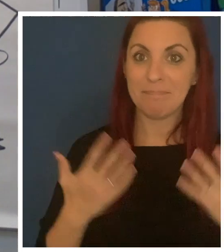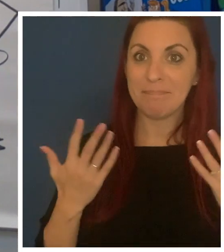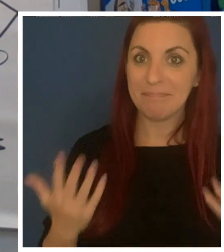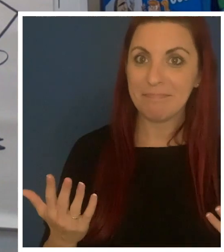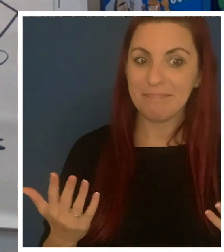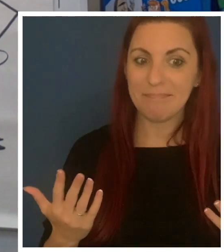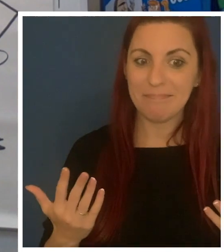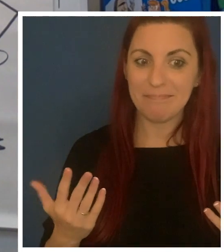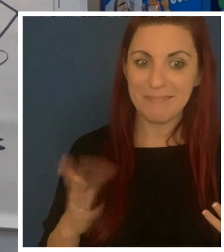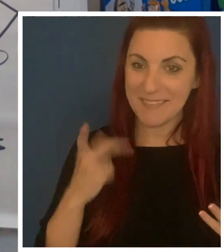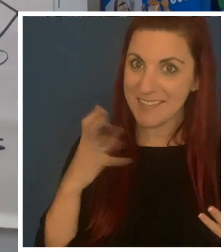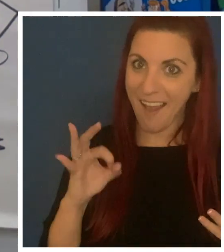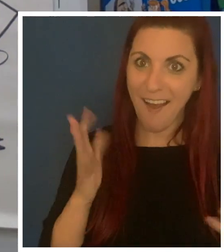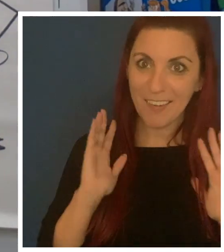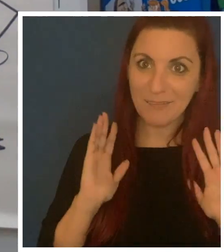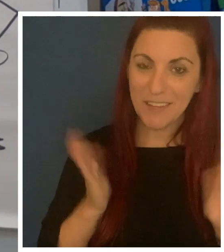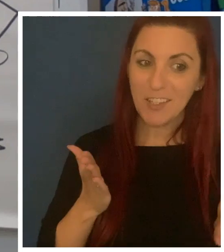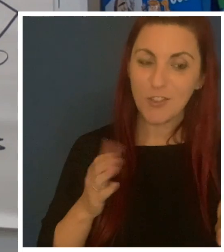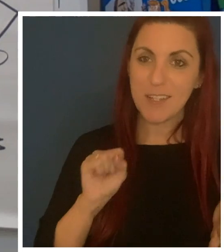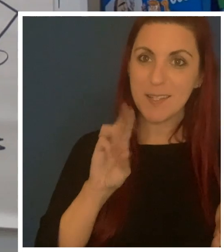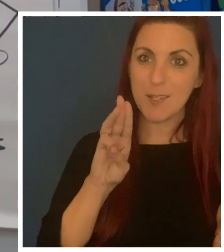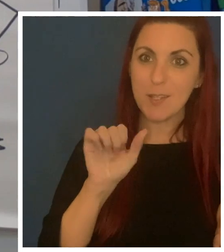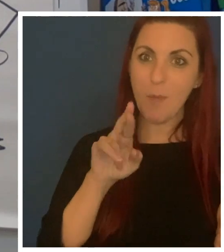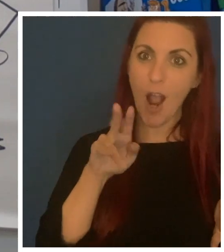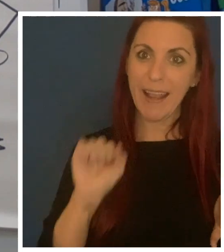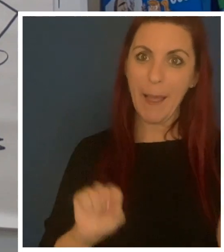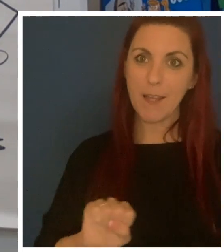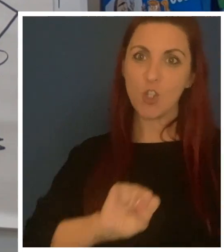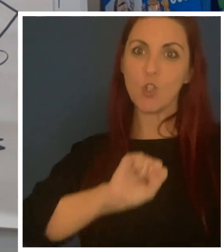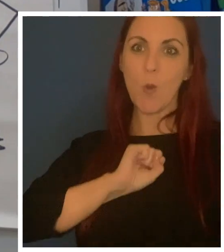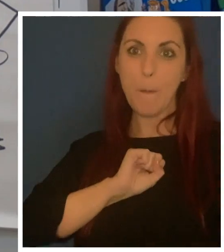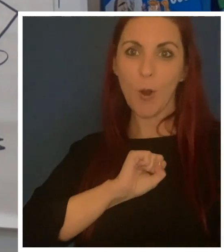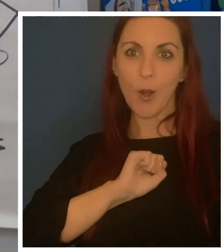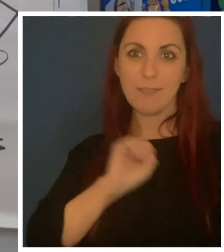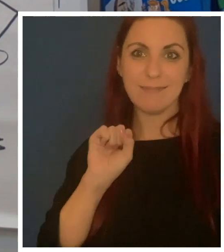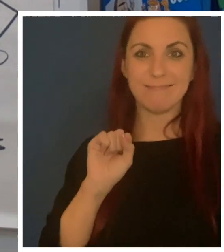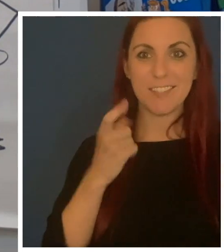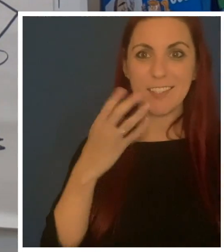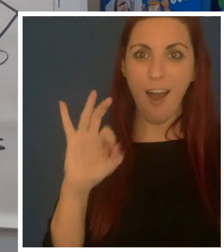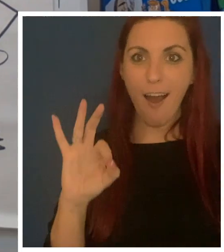And there you go. There is Sparkie the sustainable energy super dog.